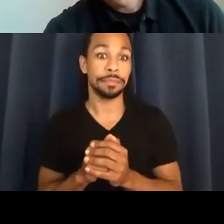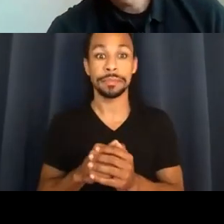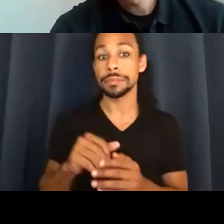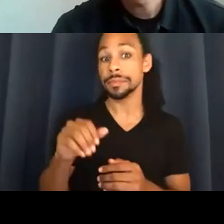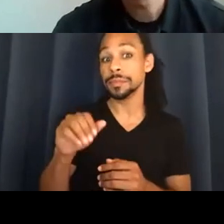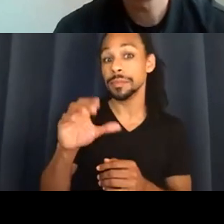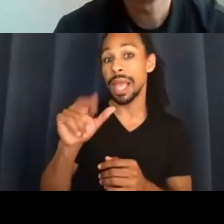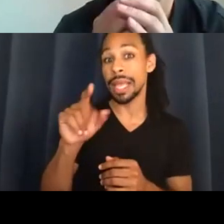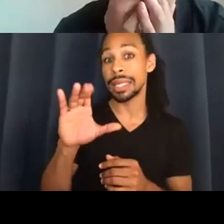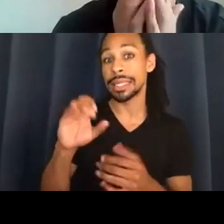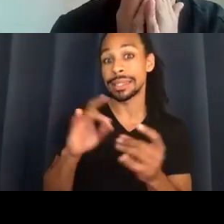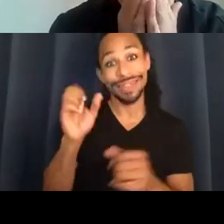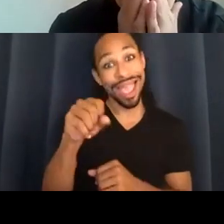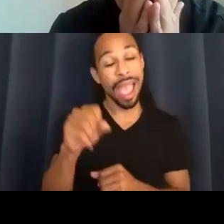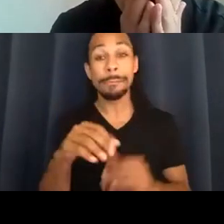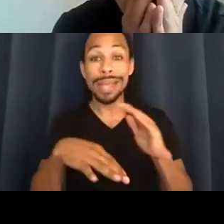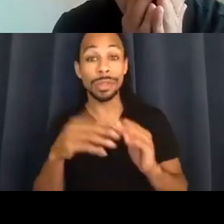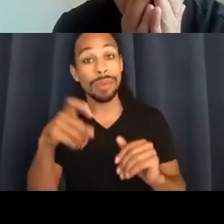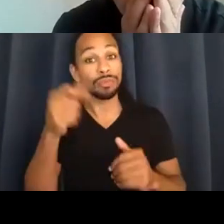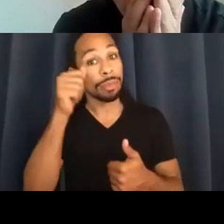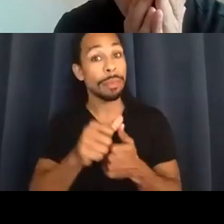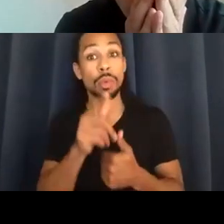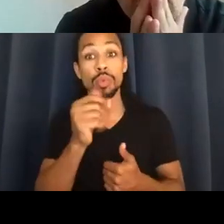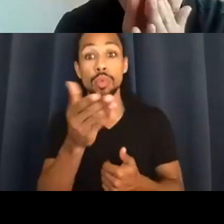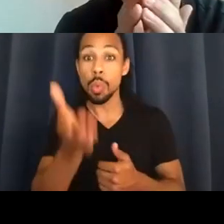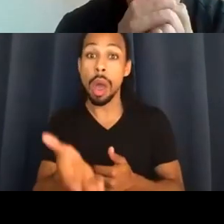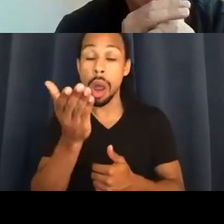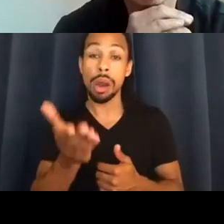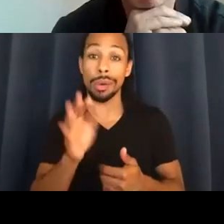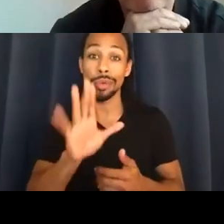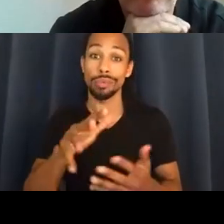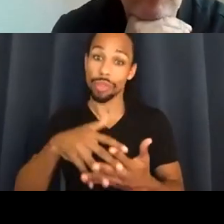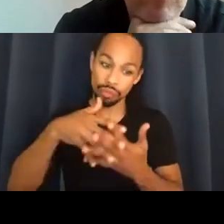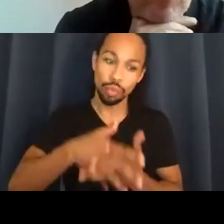purpose is. At the root of it, what do we do?